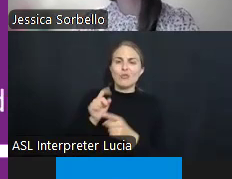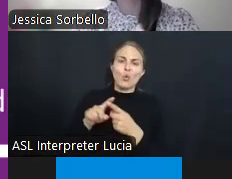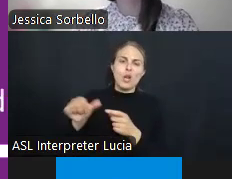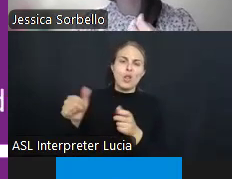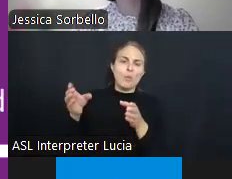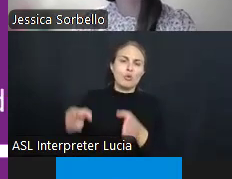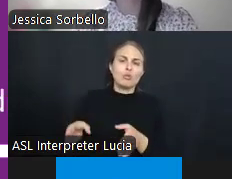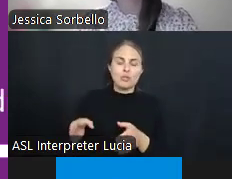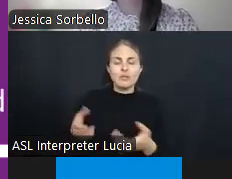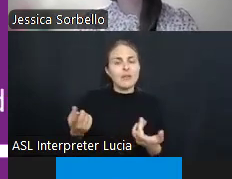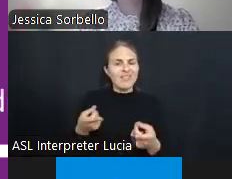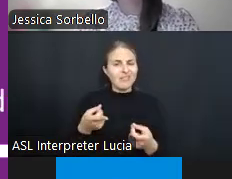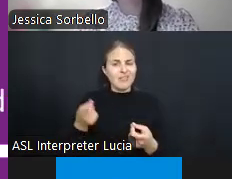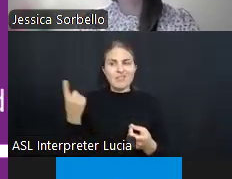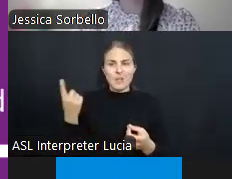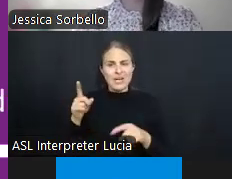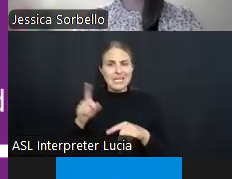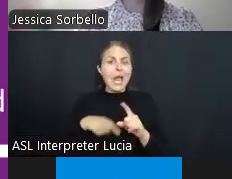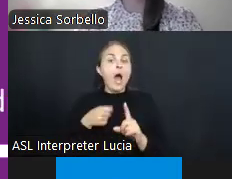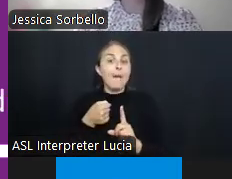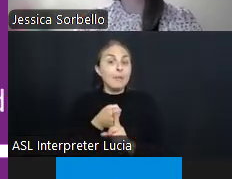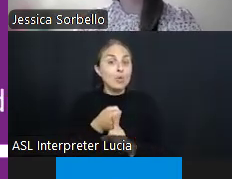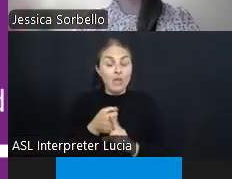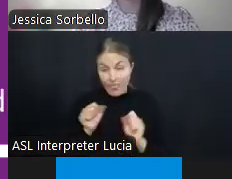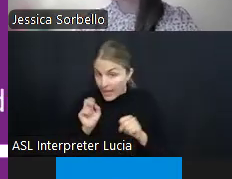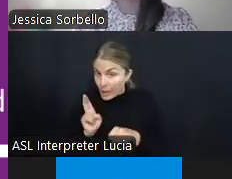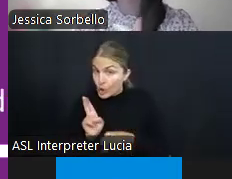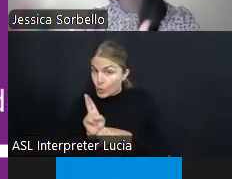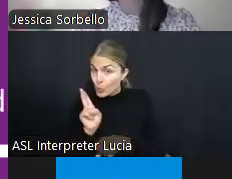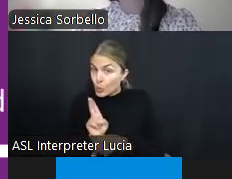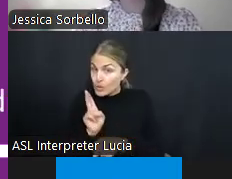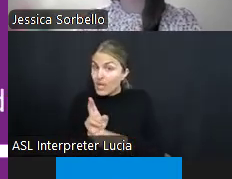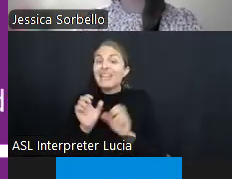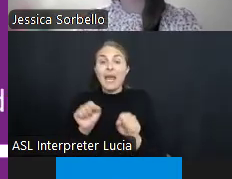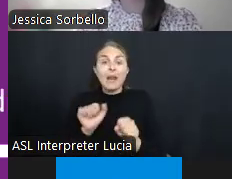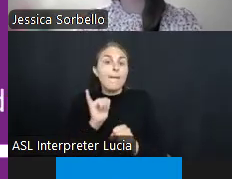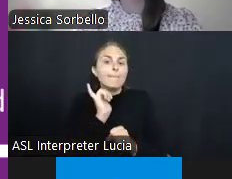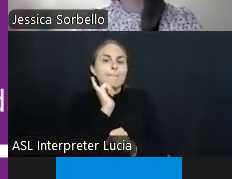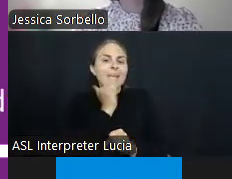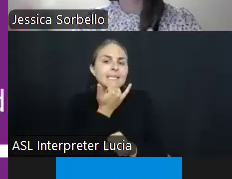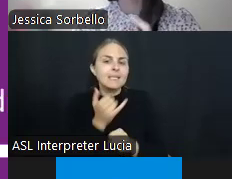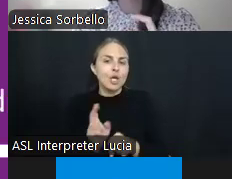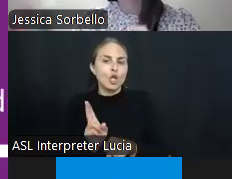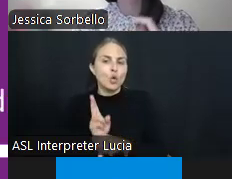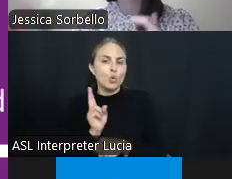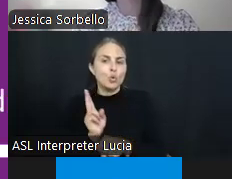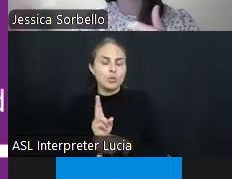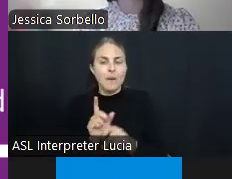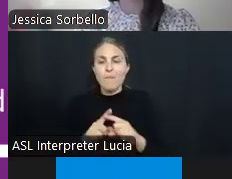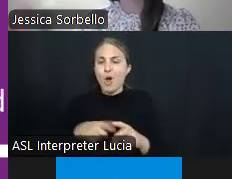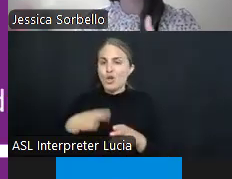substance but calling them an abuser is again adding that really negative connotation. We are trying to challenge